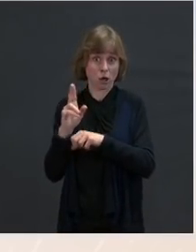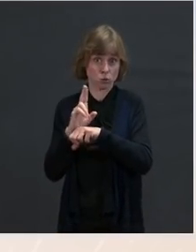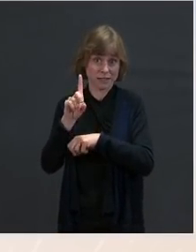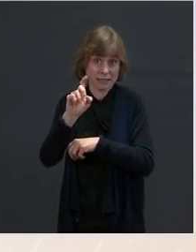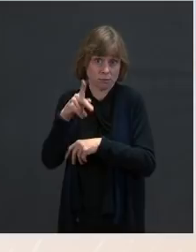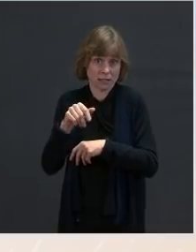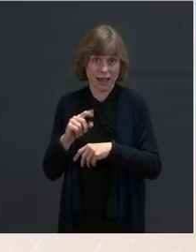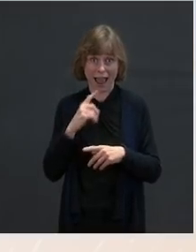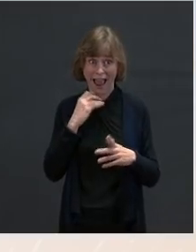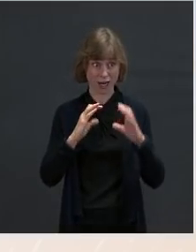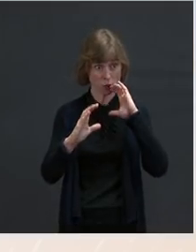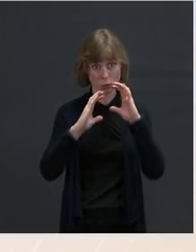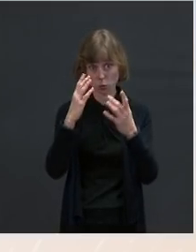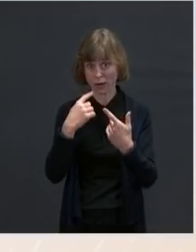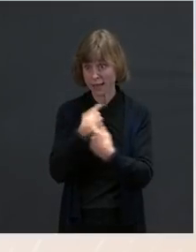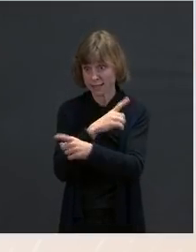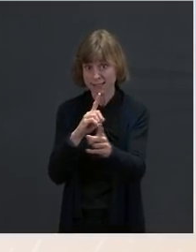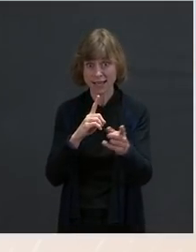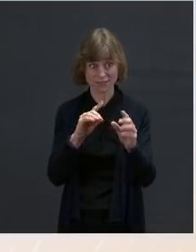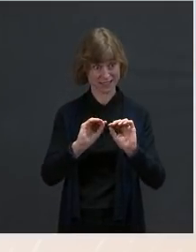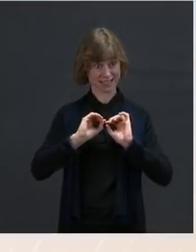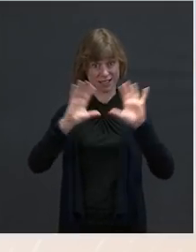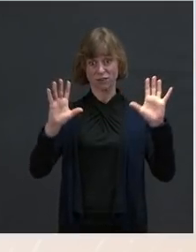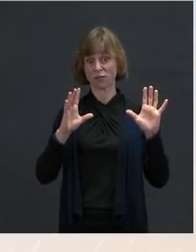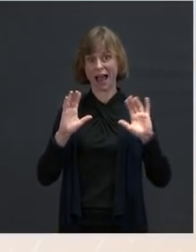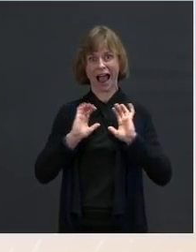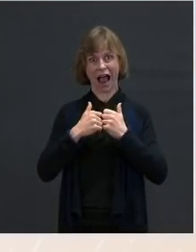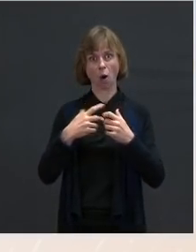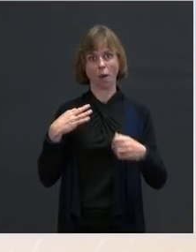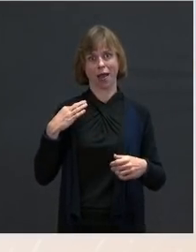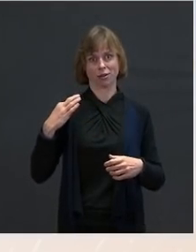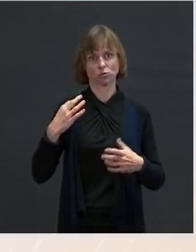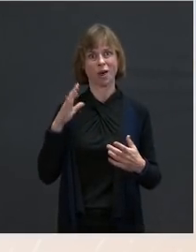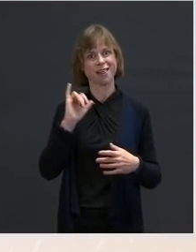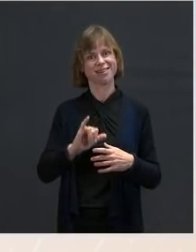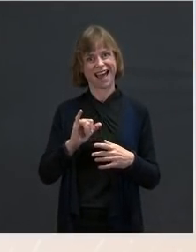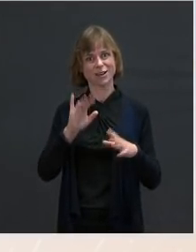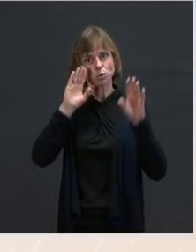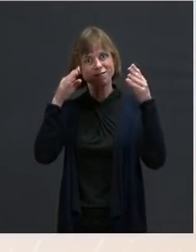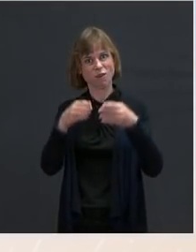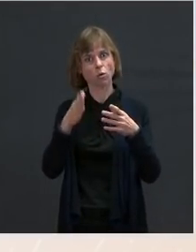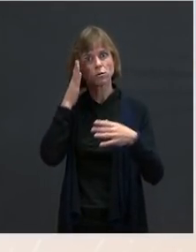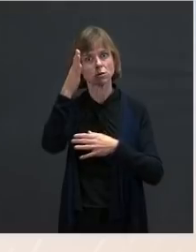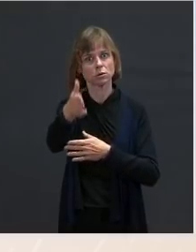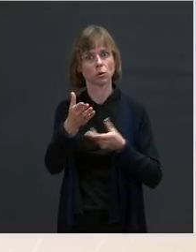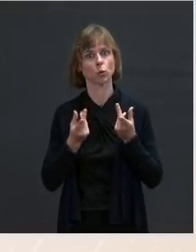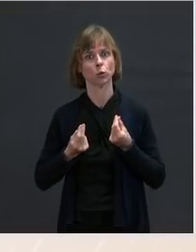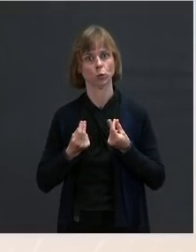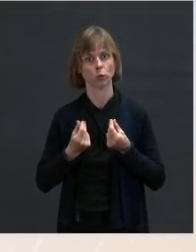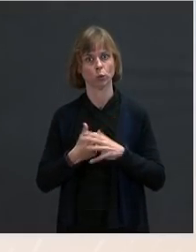And that's what our focus is in on -- at this point in time: the path forward. Go ahead, Kaitlan. The Press: A few questions for you.